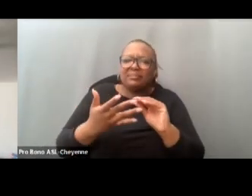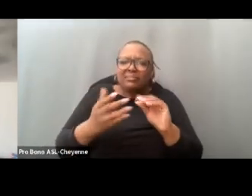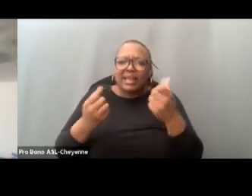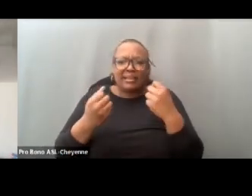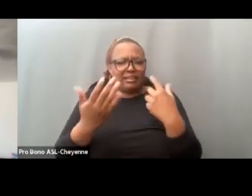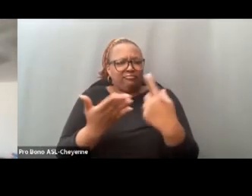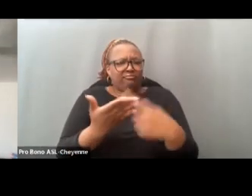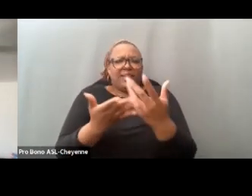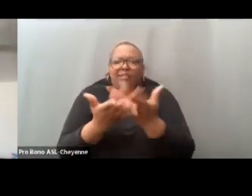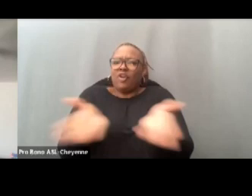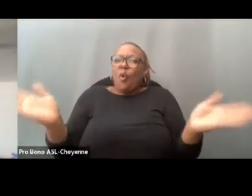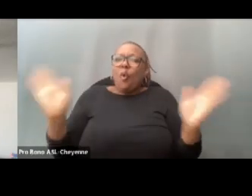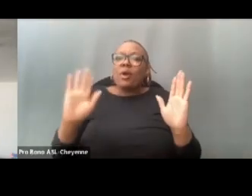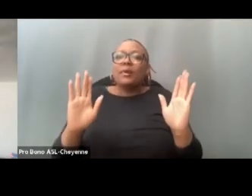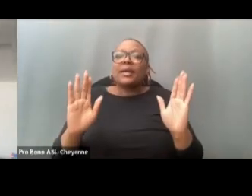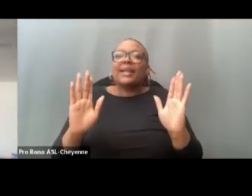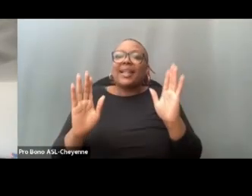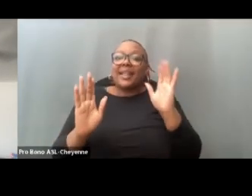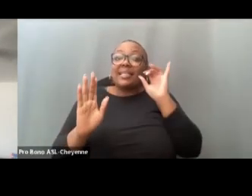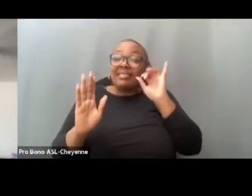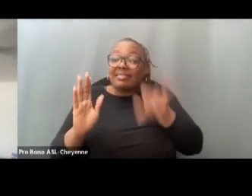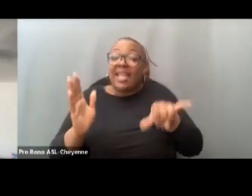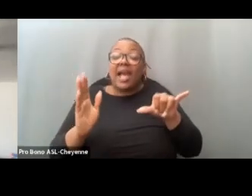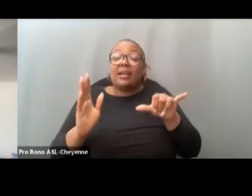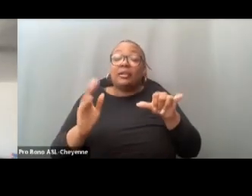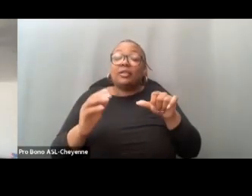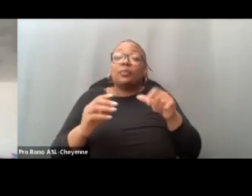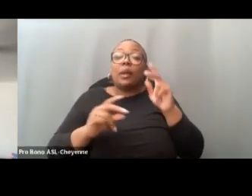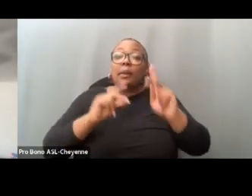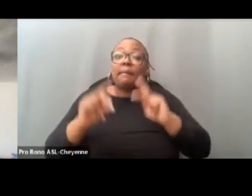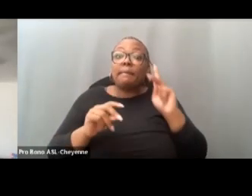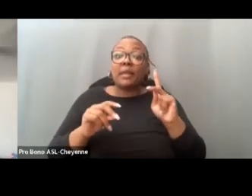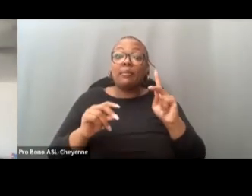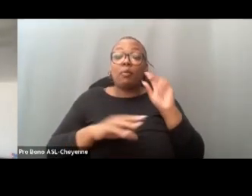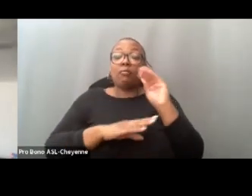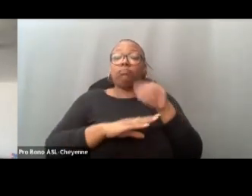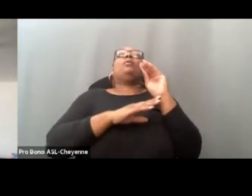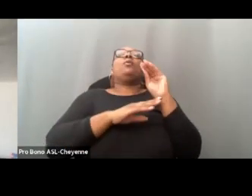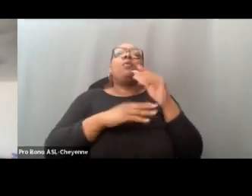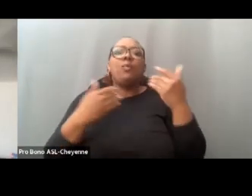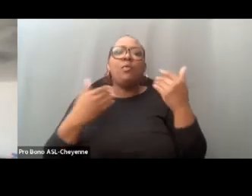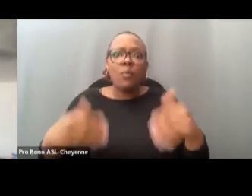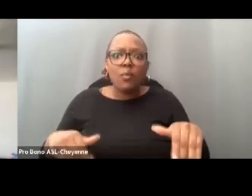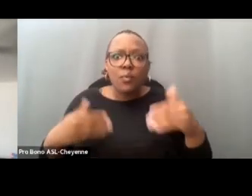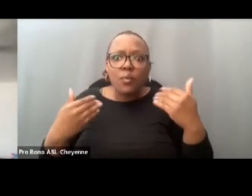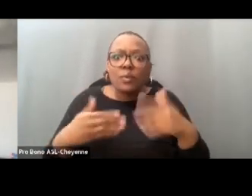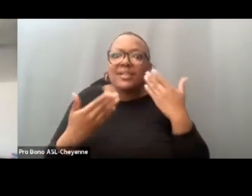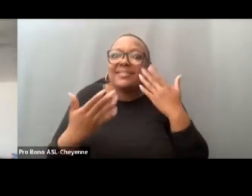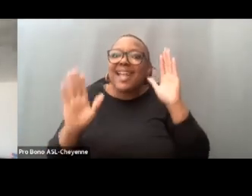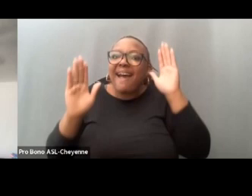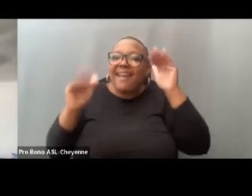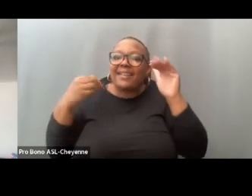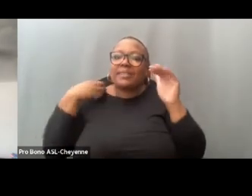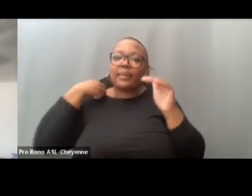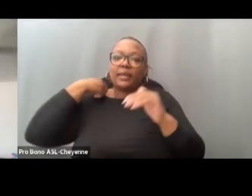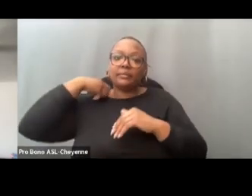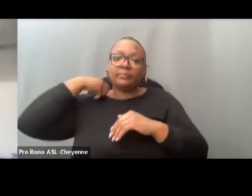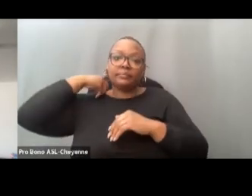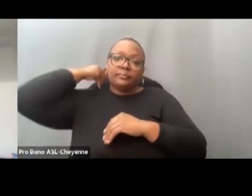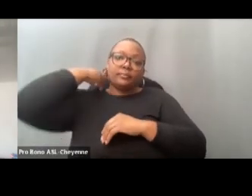that's what knocked people out behind the Iron Curtain. And that's what helped seed the eventual change